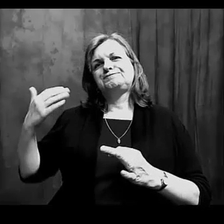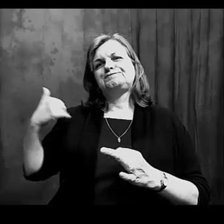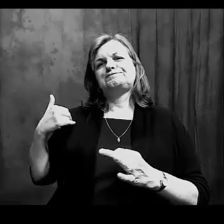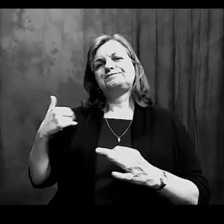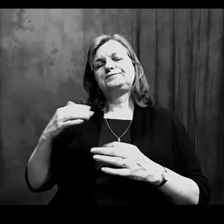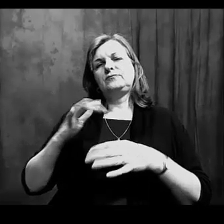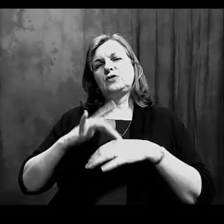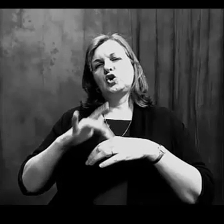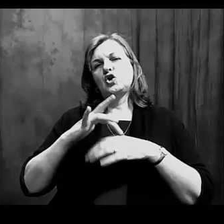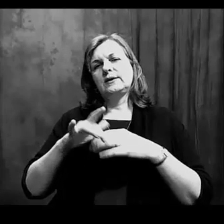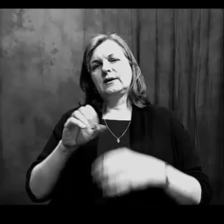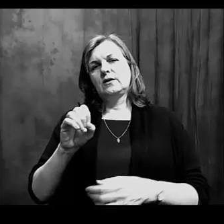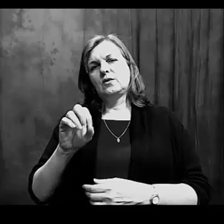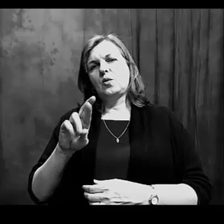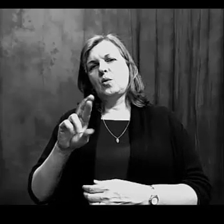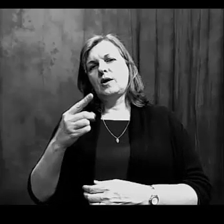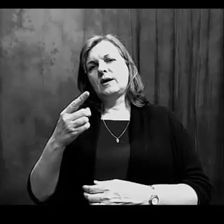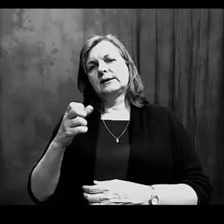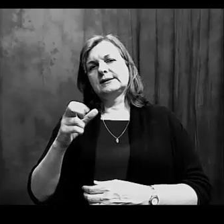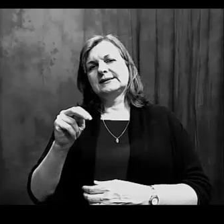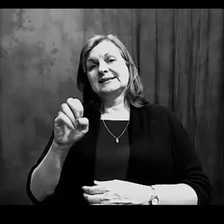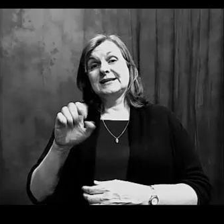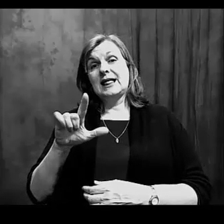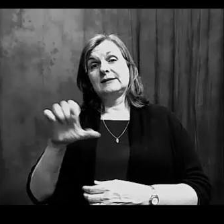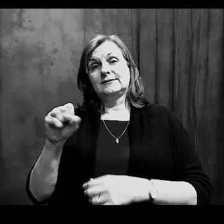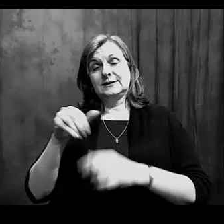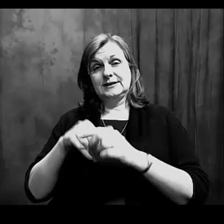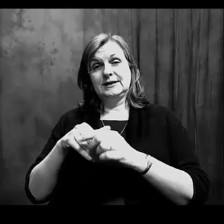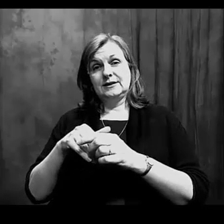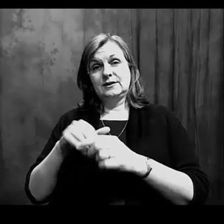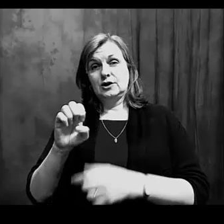early organelles inside eukaryotic cells